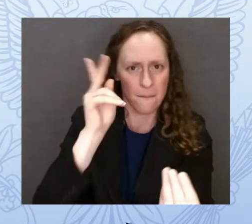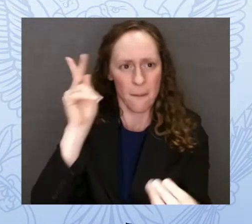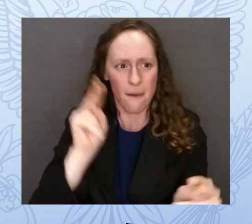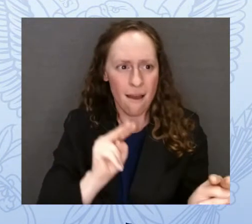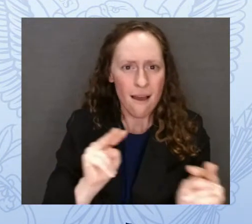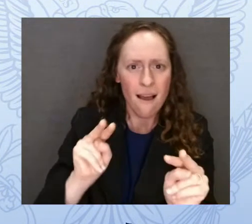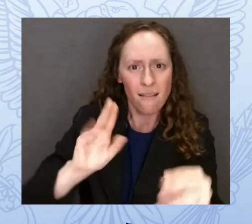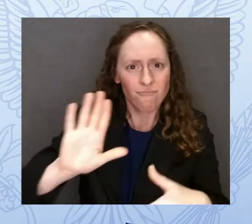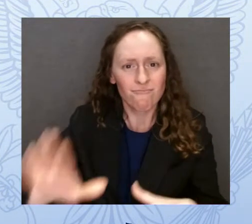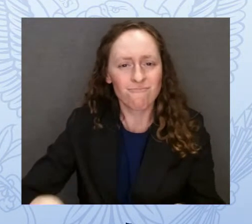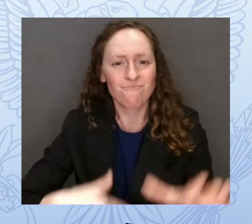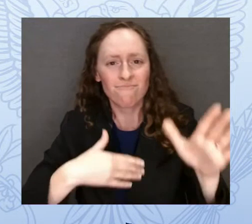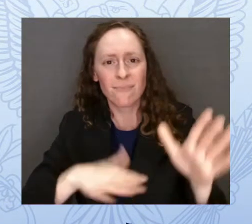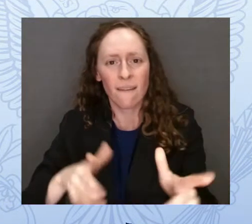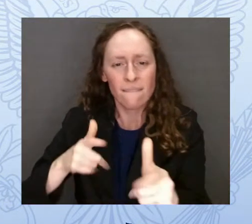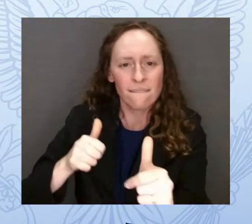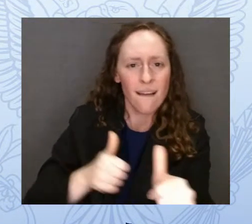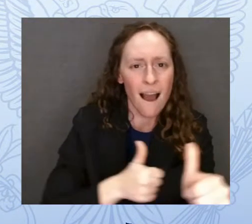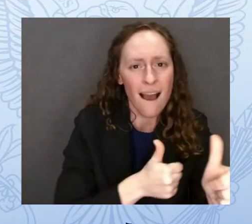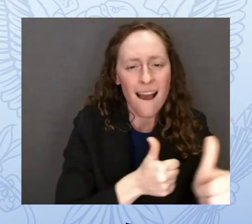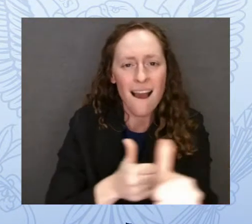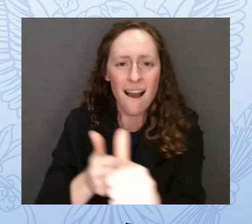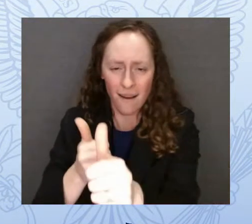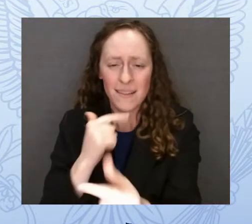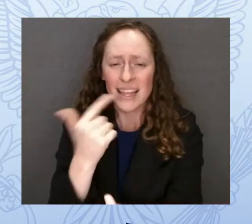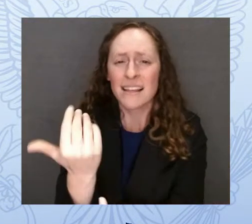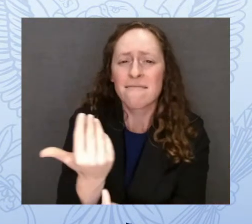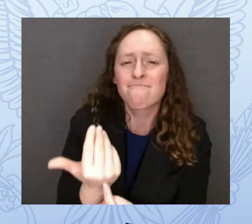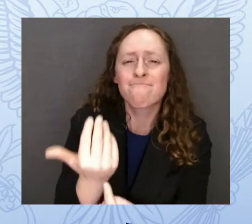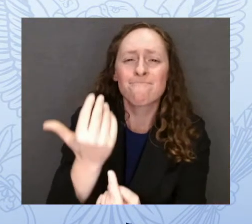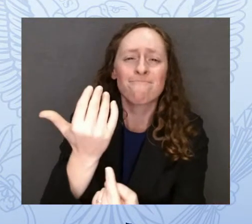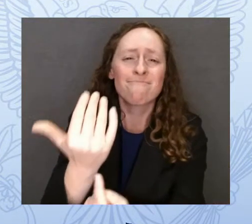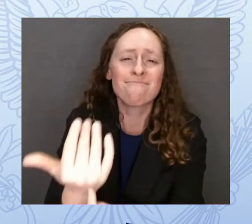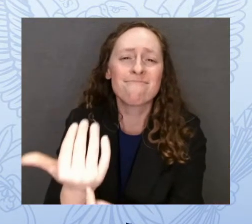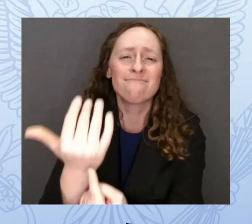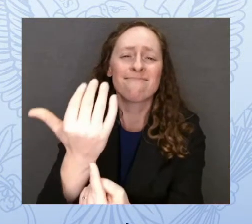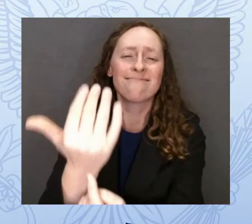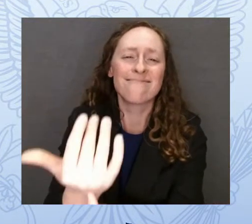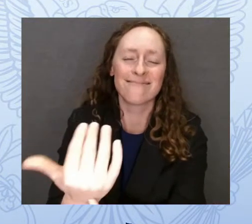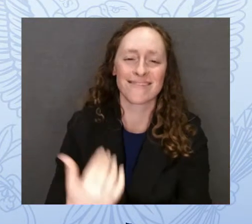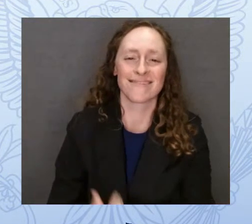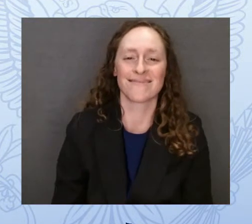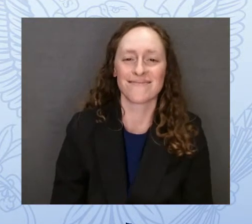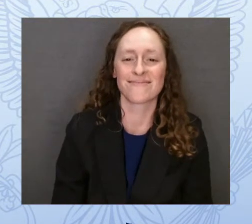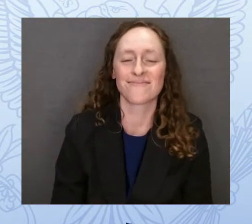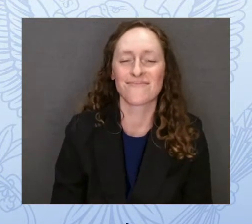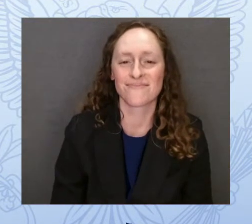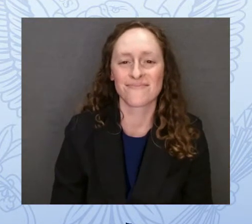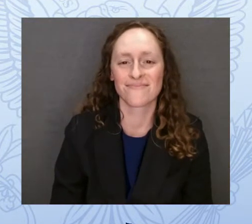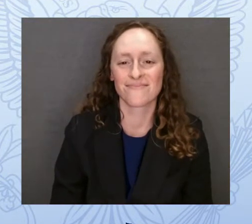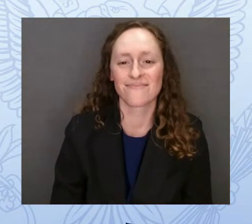I would like to thank David Stark and his entire team at David Stark Design and Production,